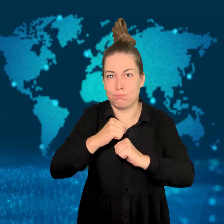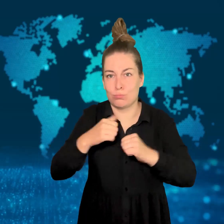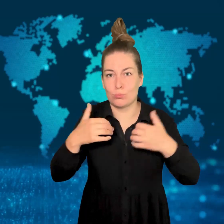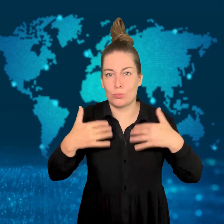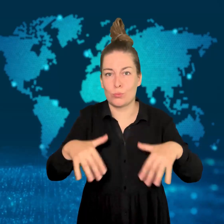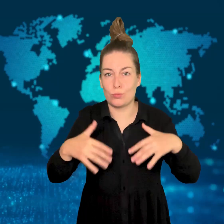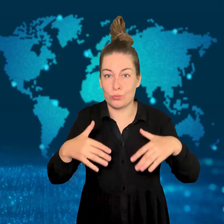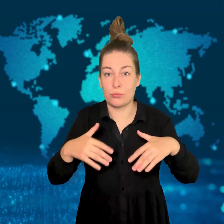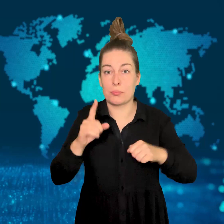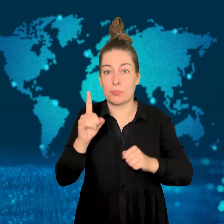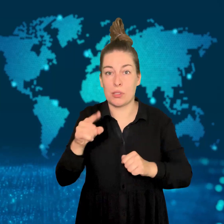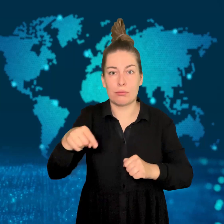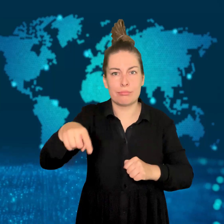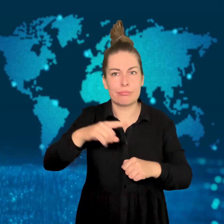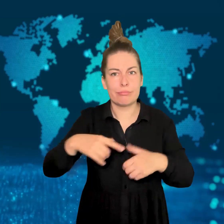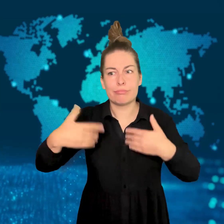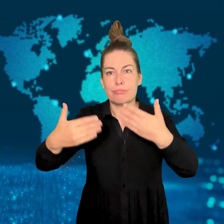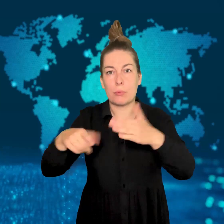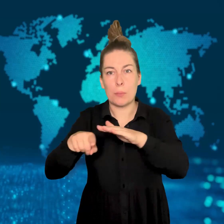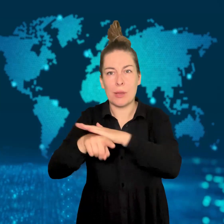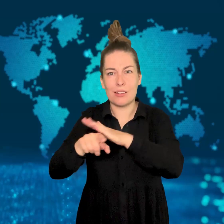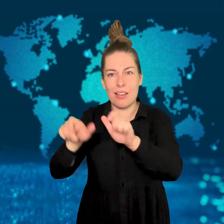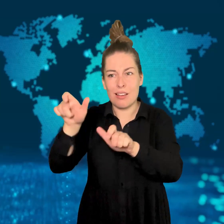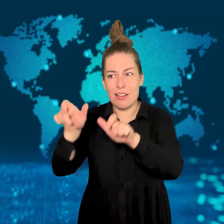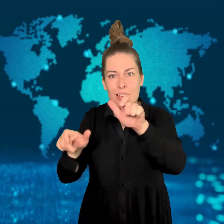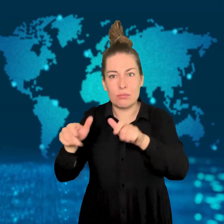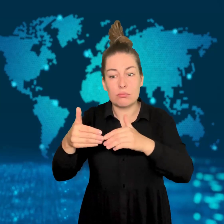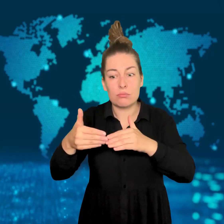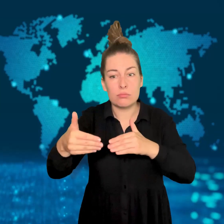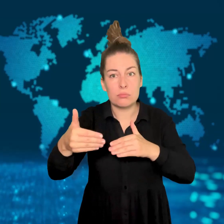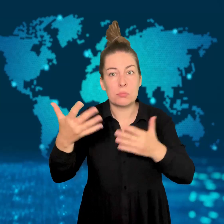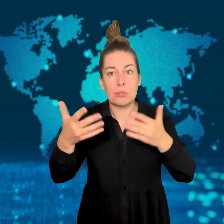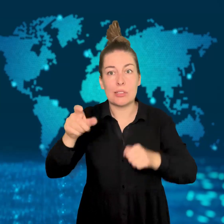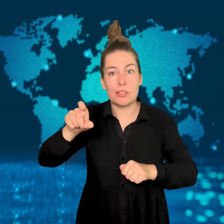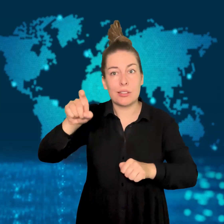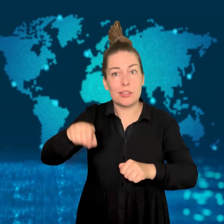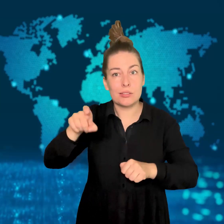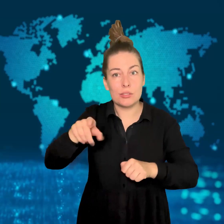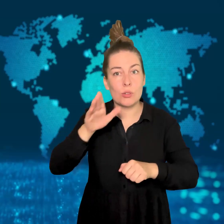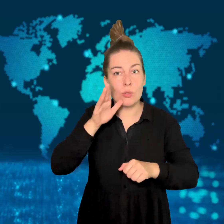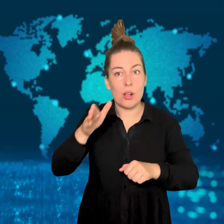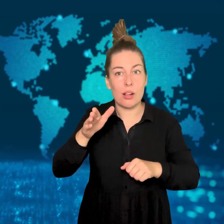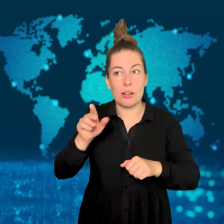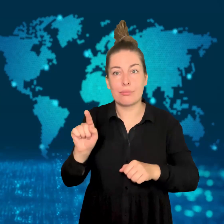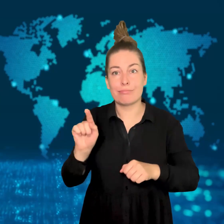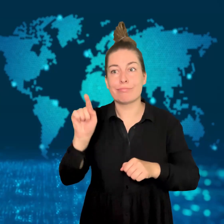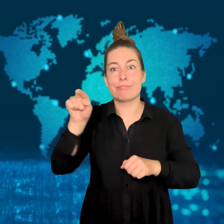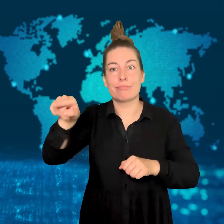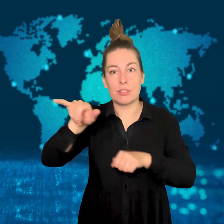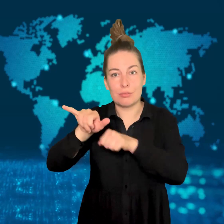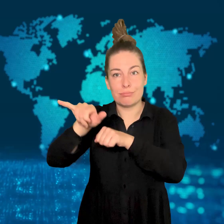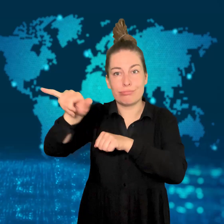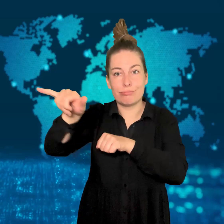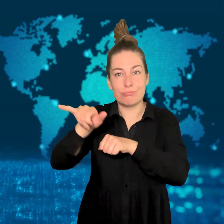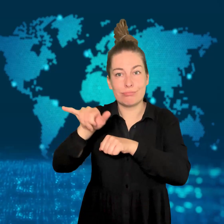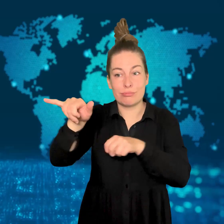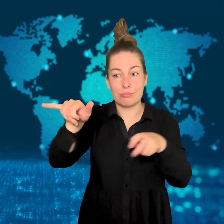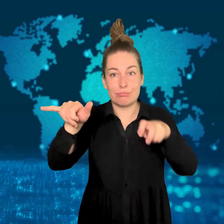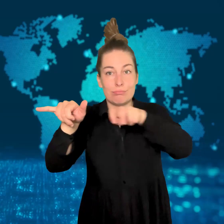The agency will be assessing "infection prevention control"